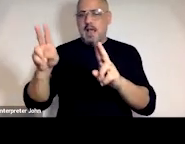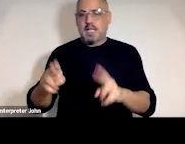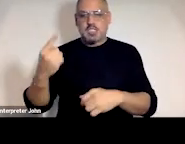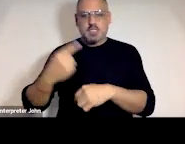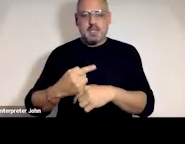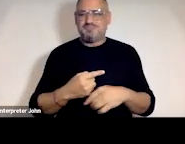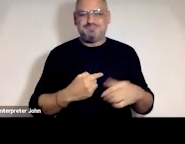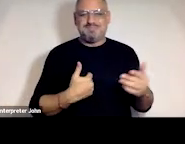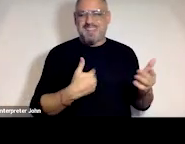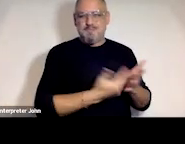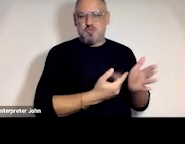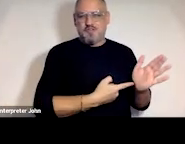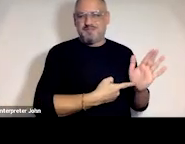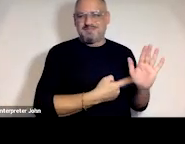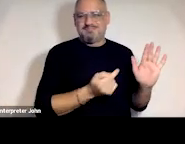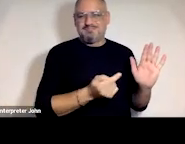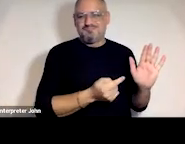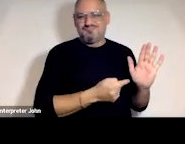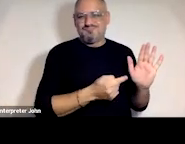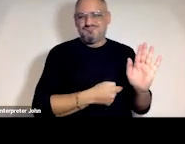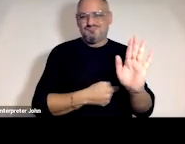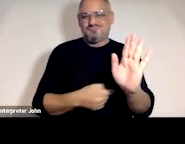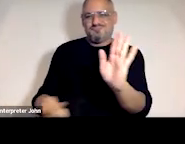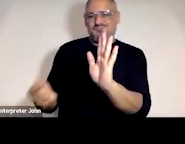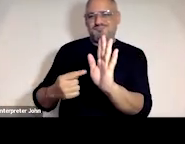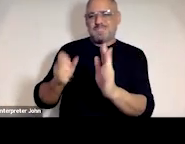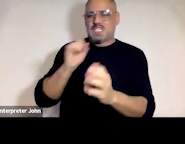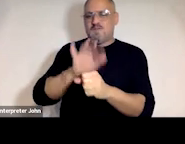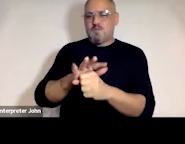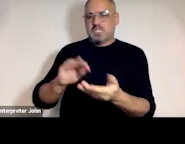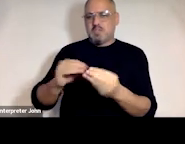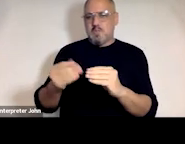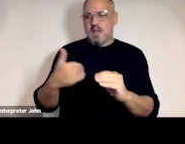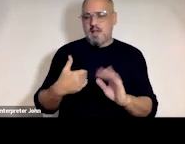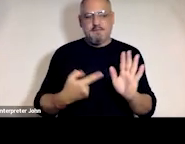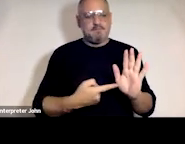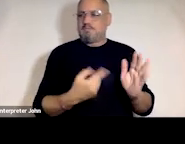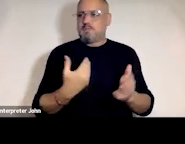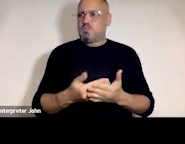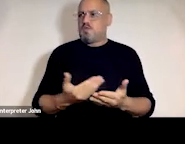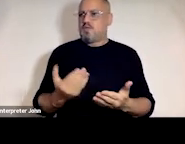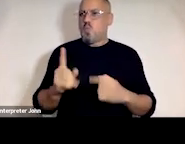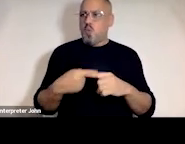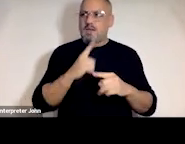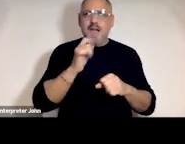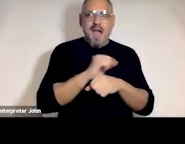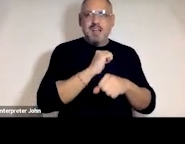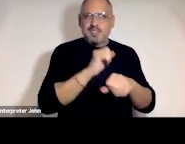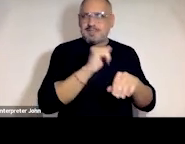but you'll have the time stamped confirmation number so you'll be able to show proof of when the application was submitted.